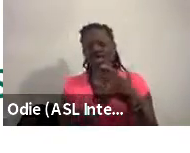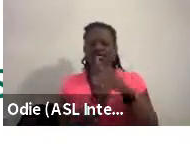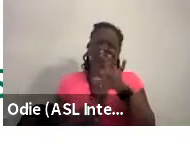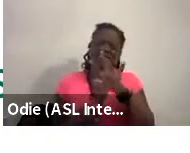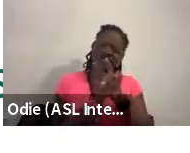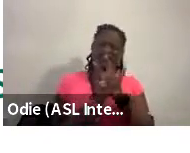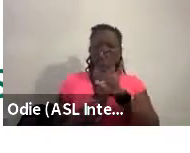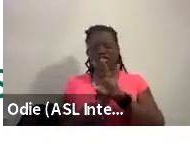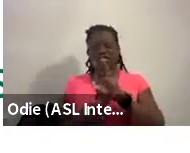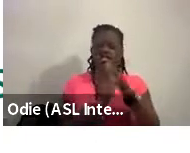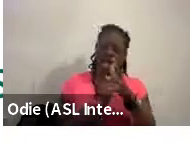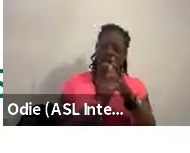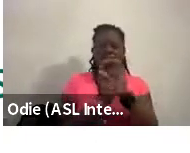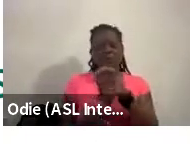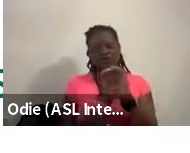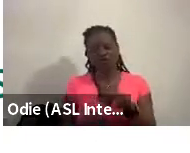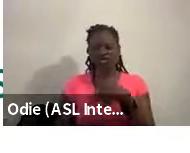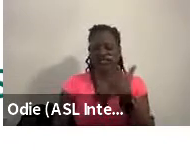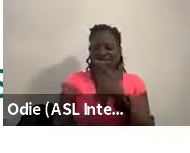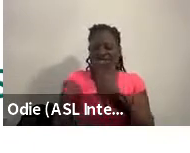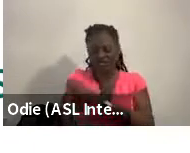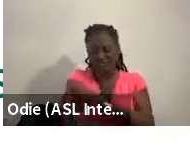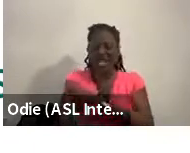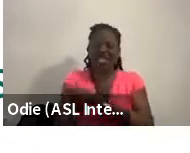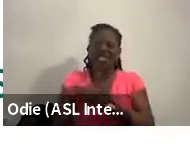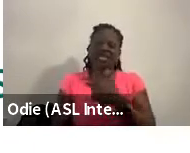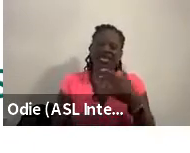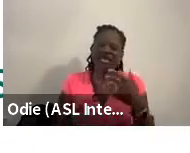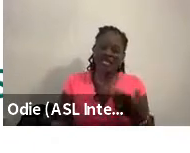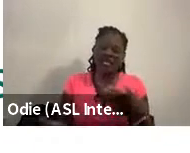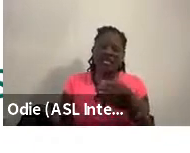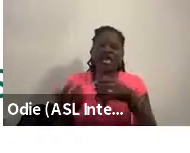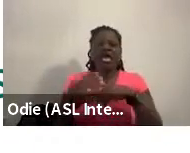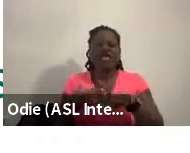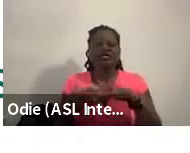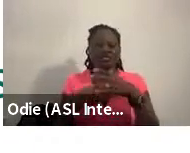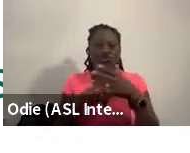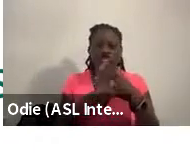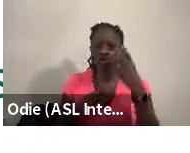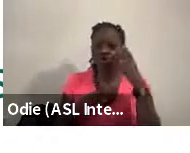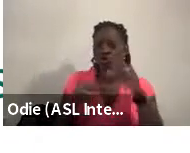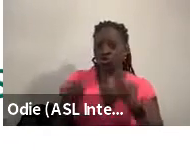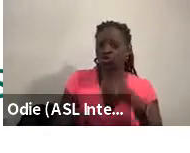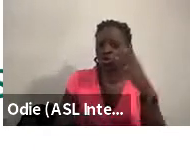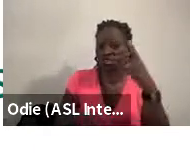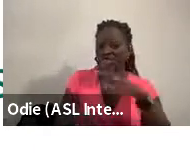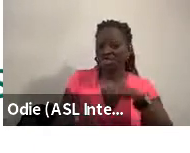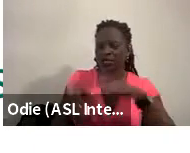Eighty six percent of those. Seventy to seventy four point eighty seven percent of those 75 plus